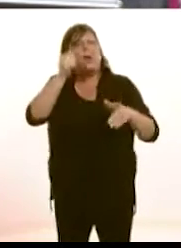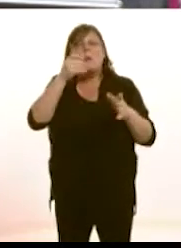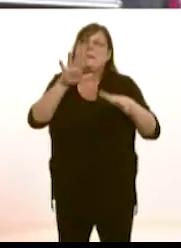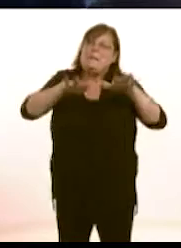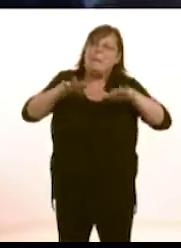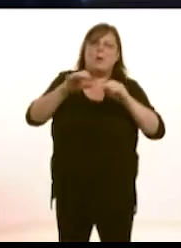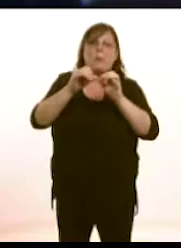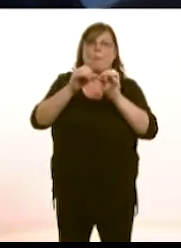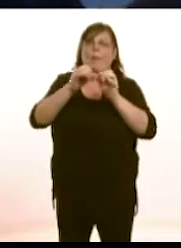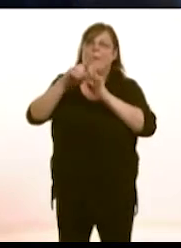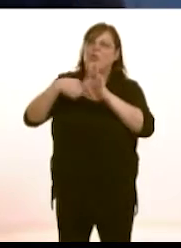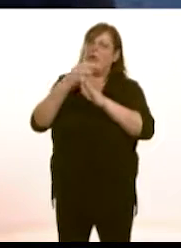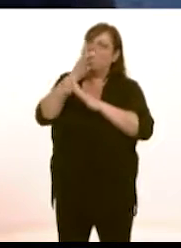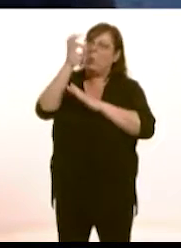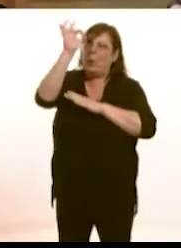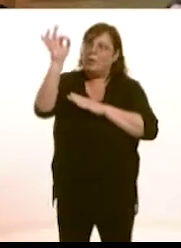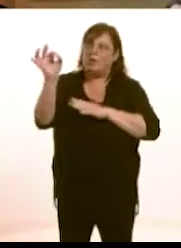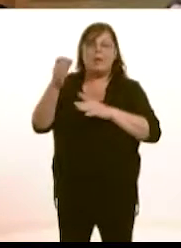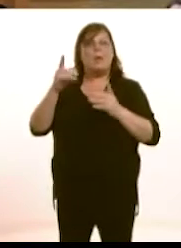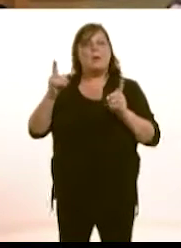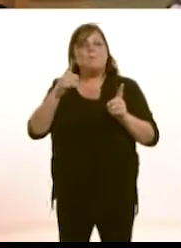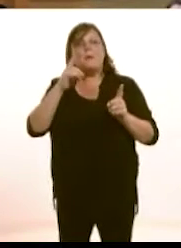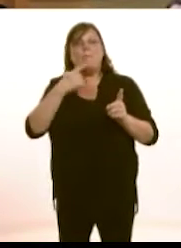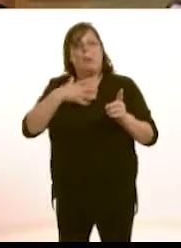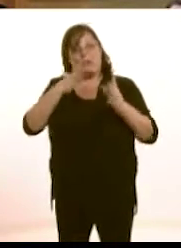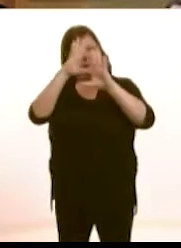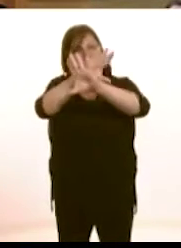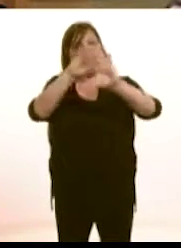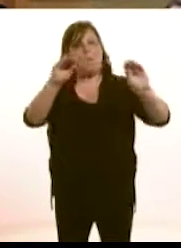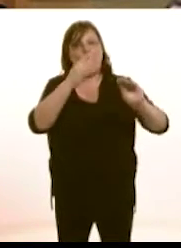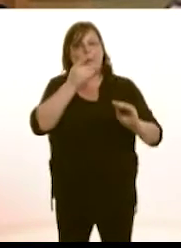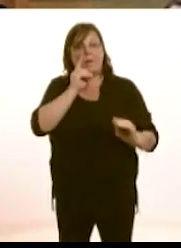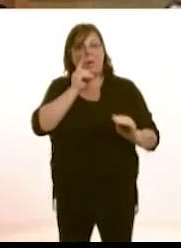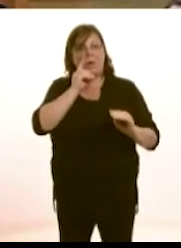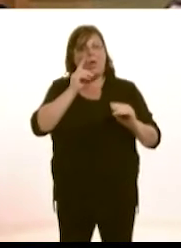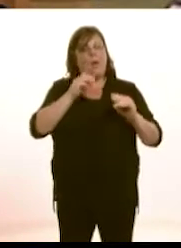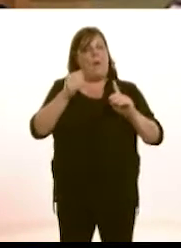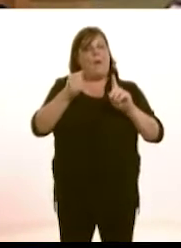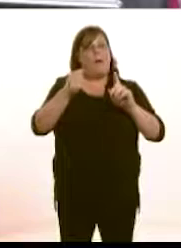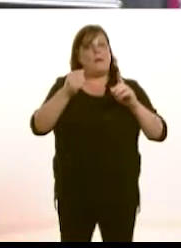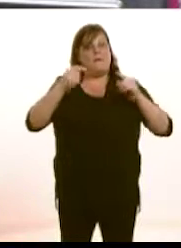However, we need to inform the public that domestic violence isnít restricted to physical abuse.